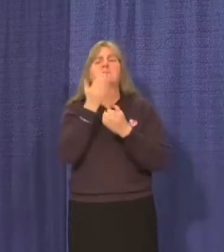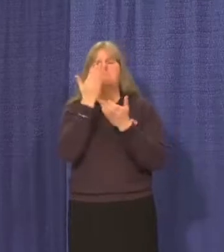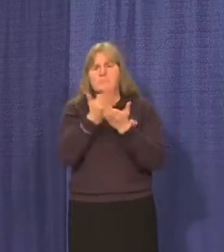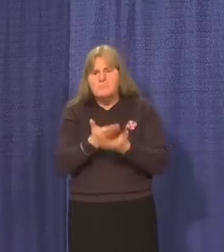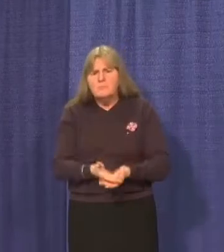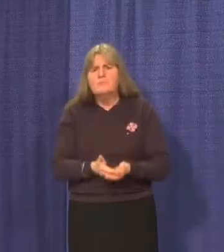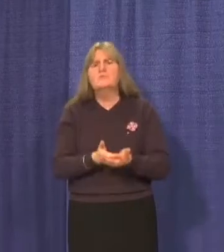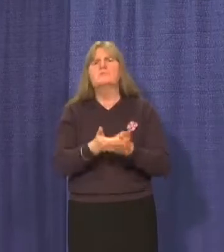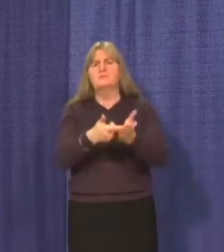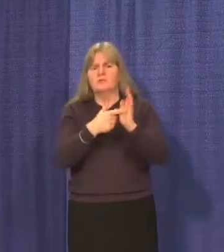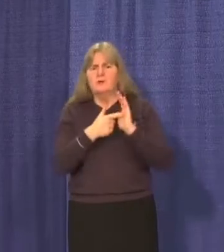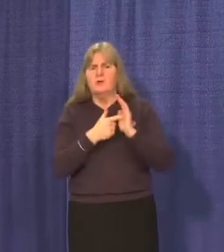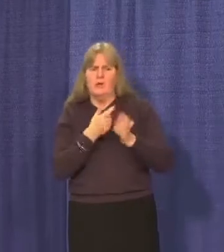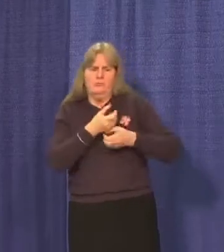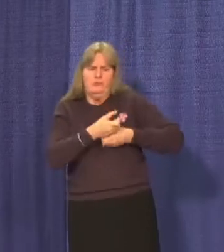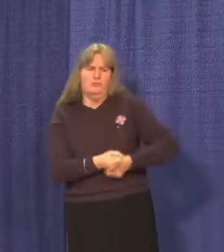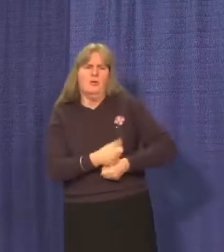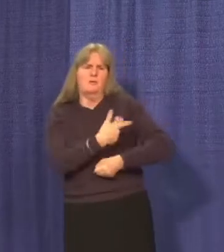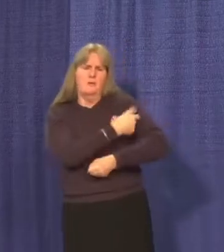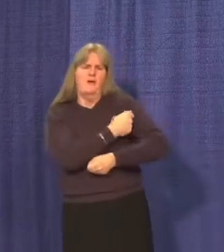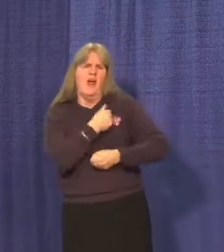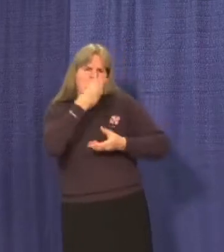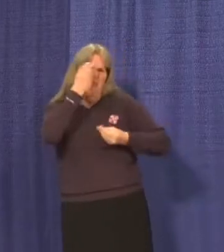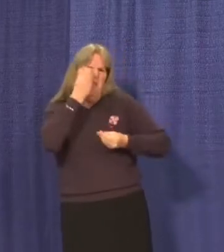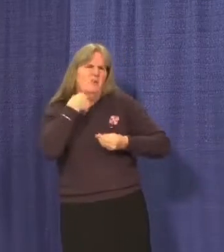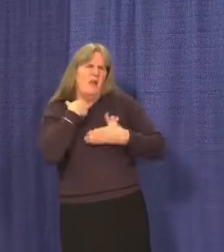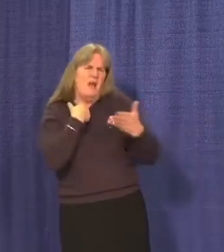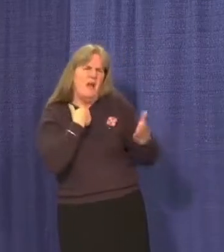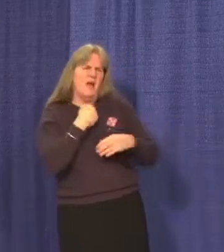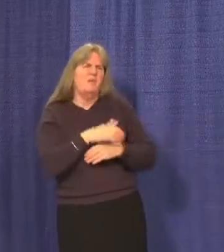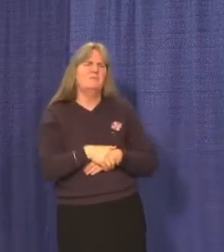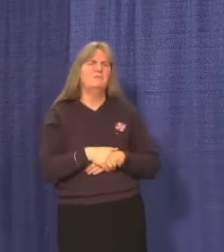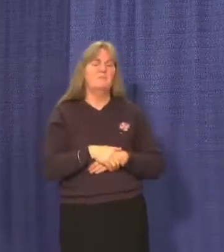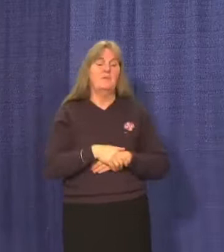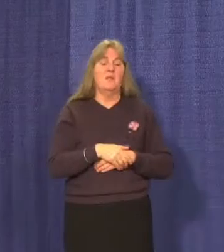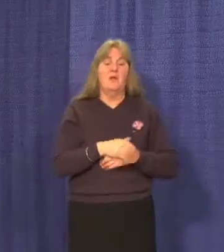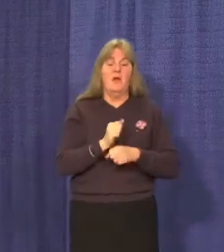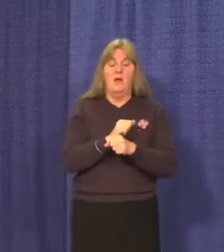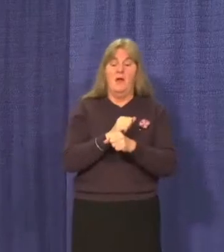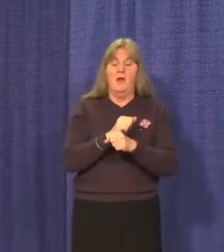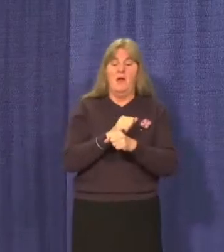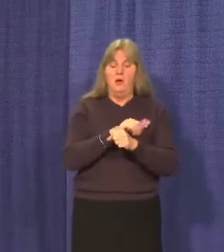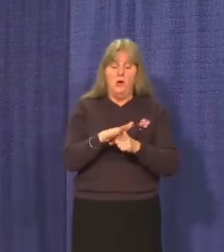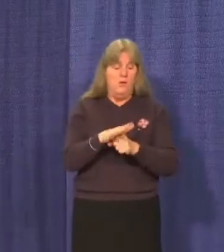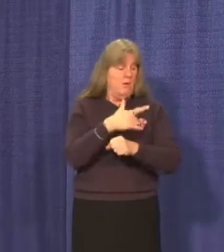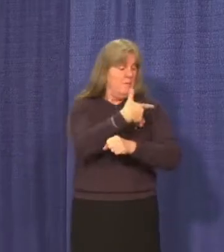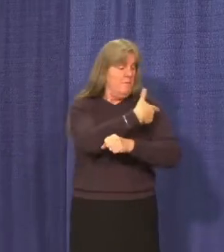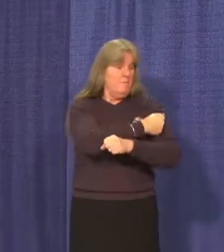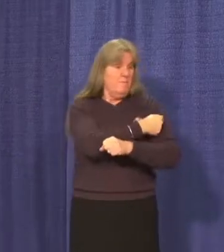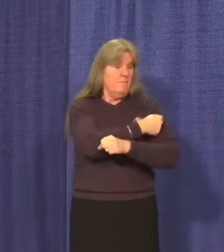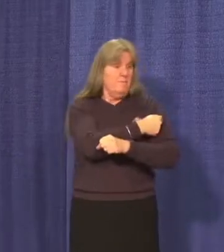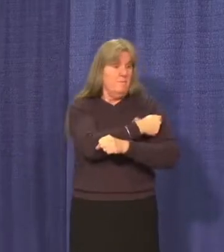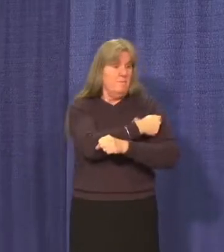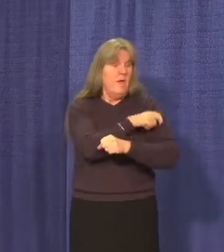to educate yourself about the vaccine. The development of a COVID-19 vaccine -- COVID-19 vaccines has